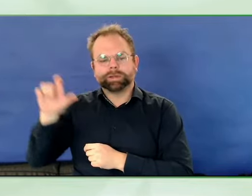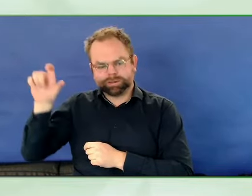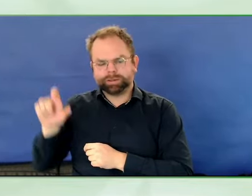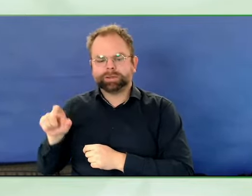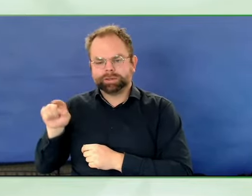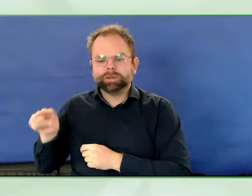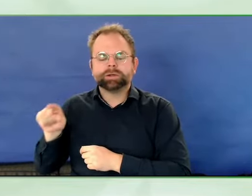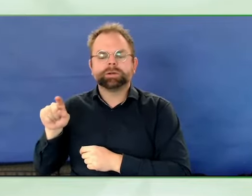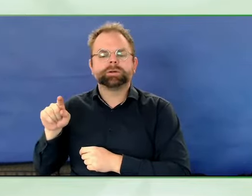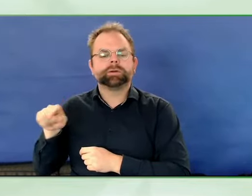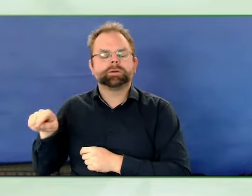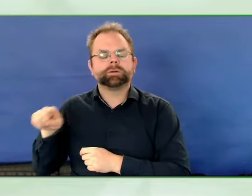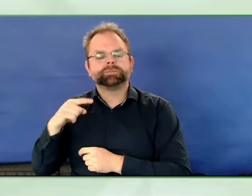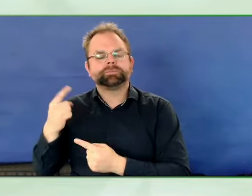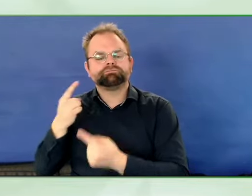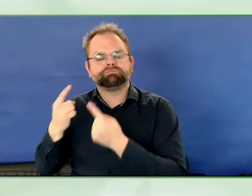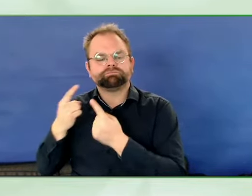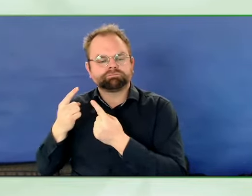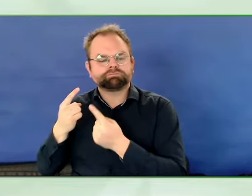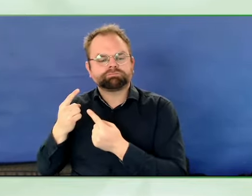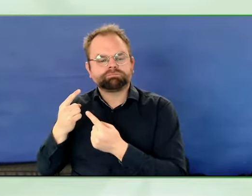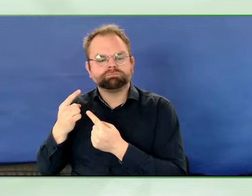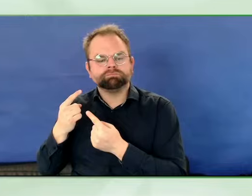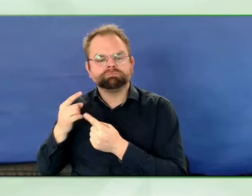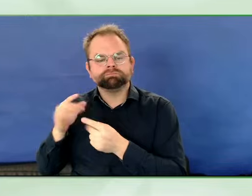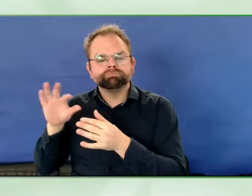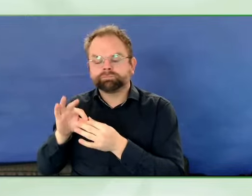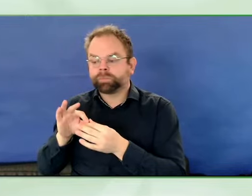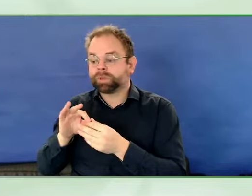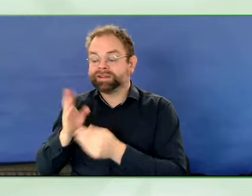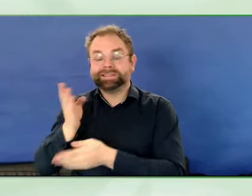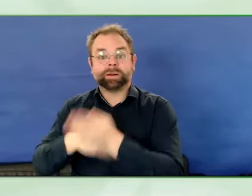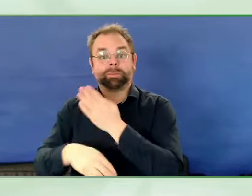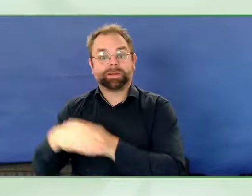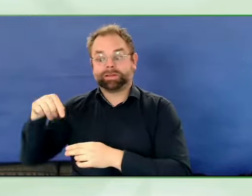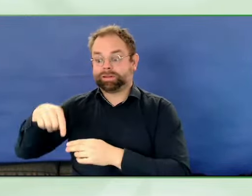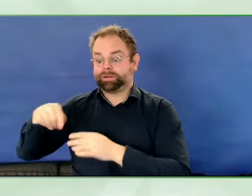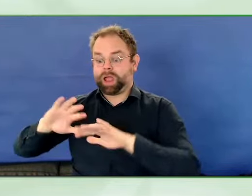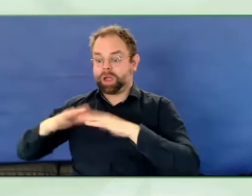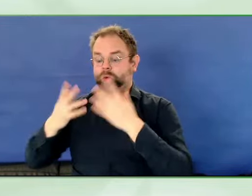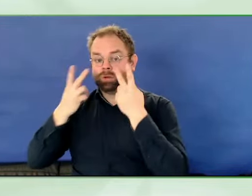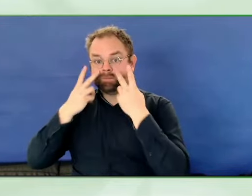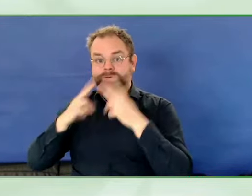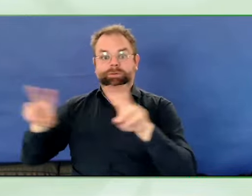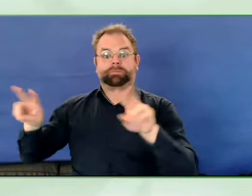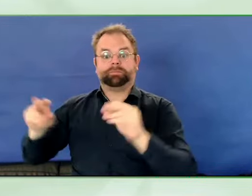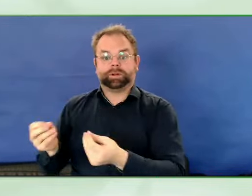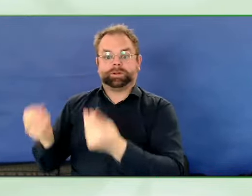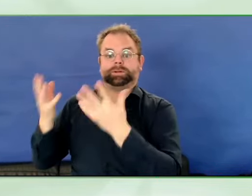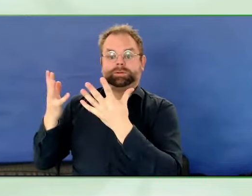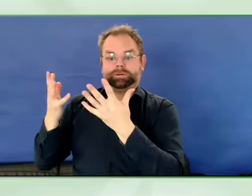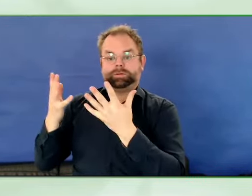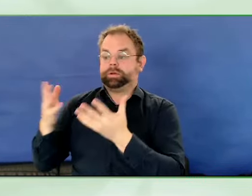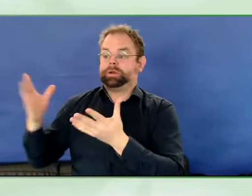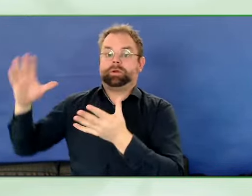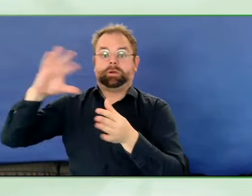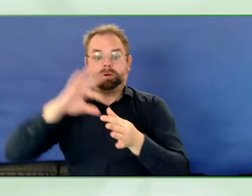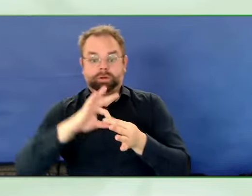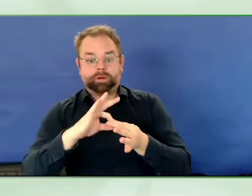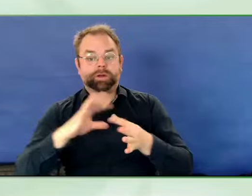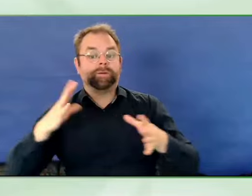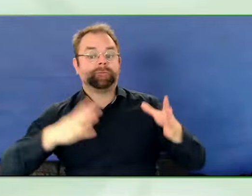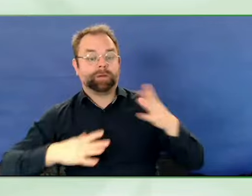feel fashion design is lacking behind product design, service education yesterday.